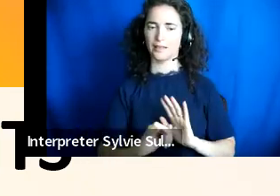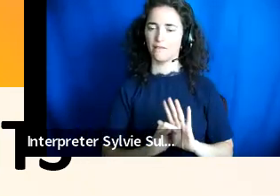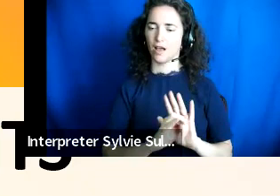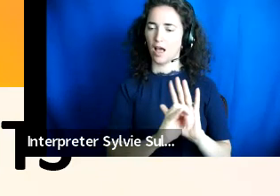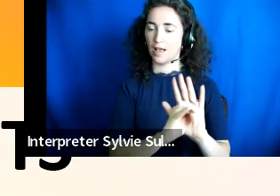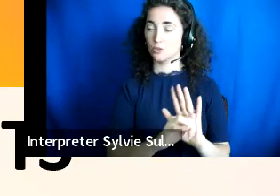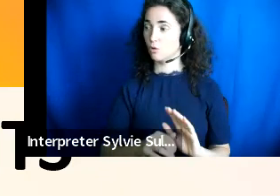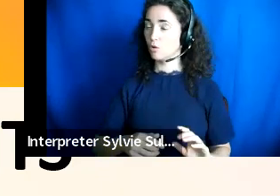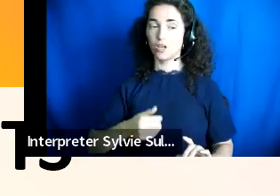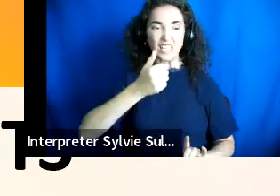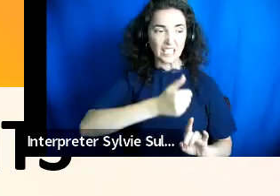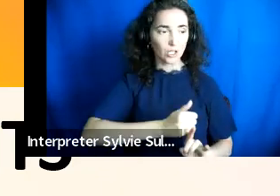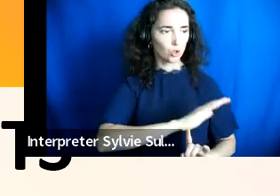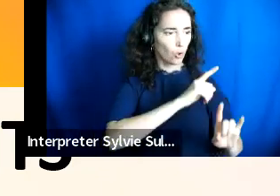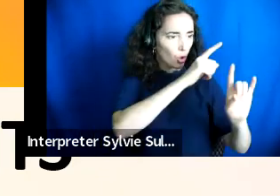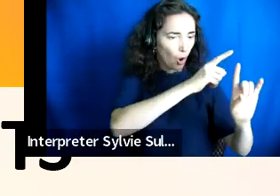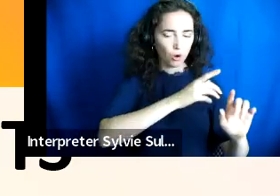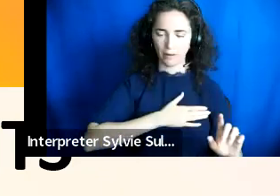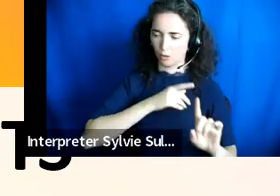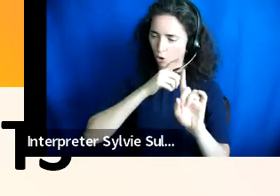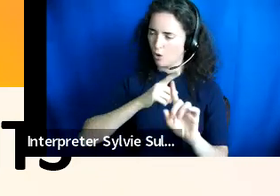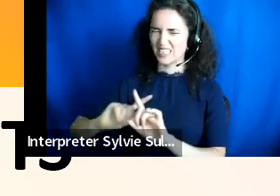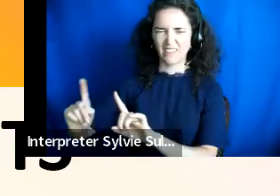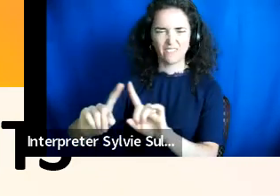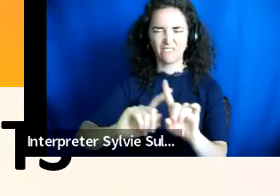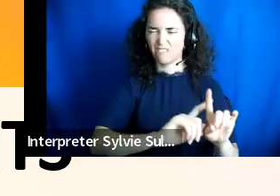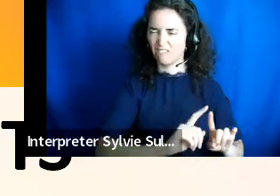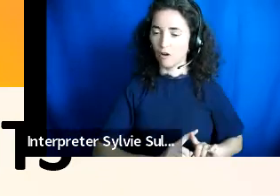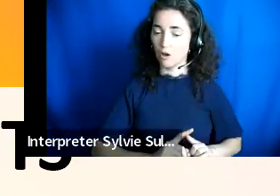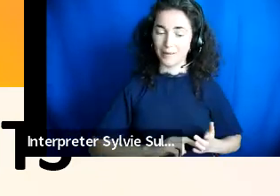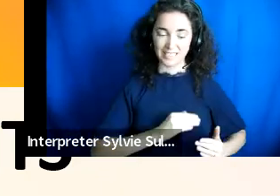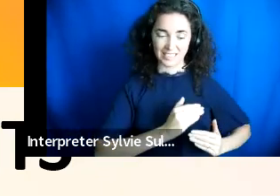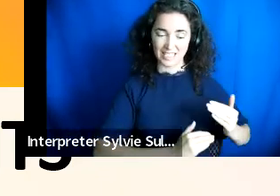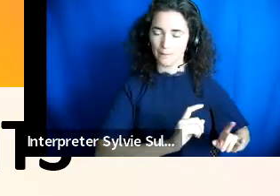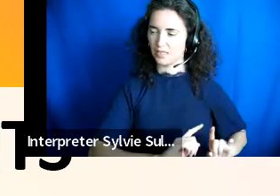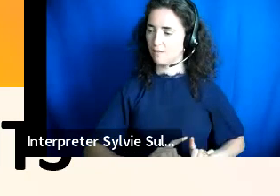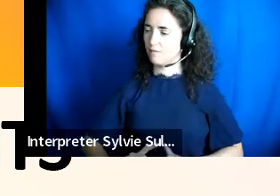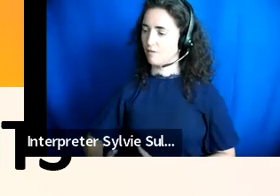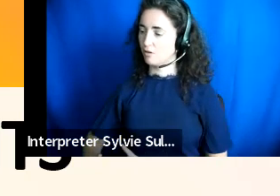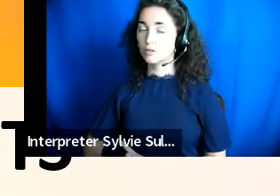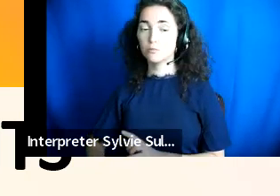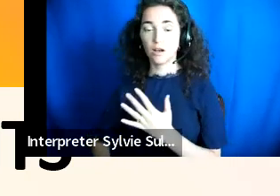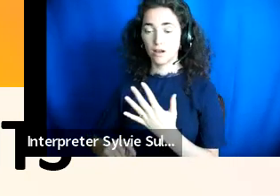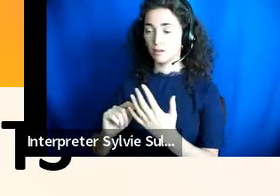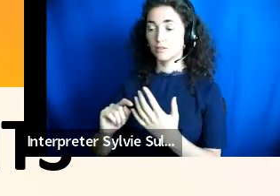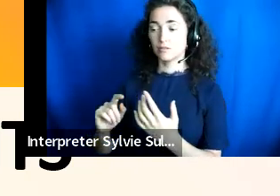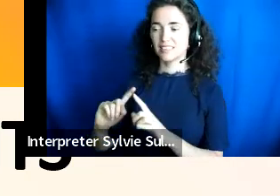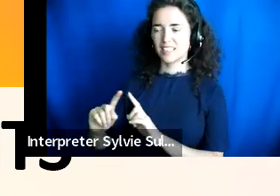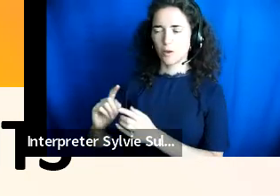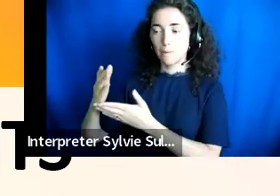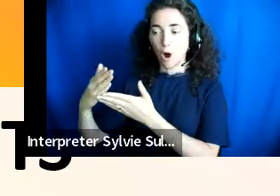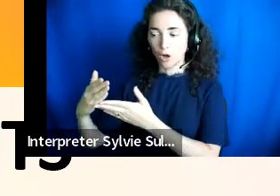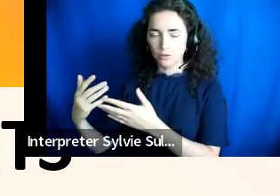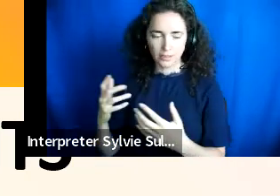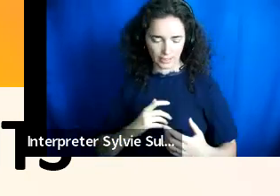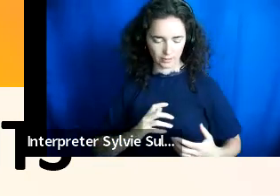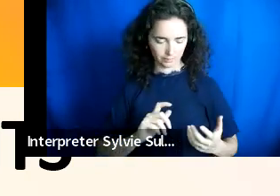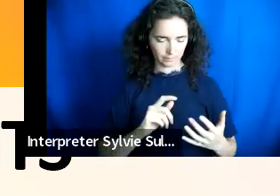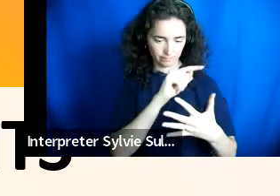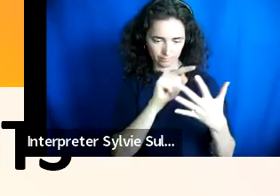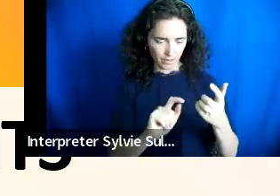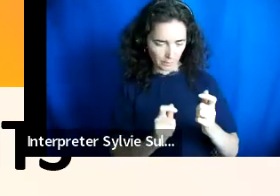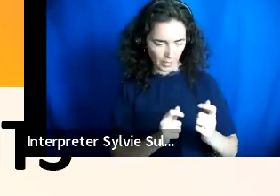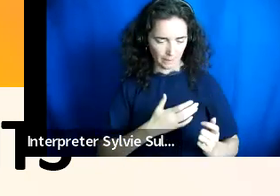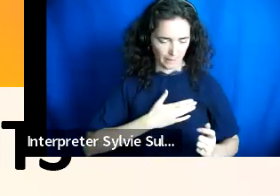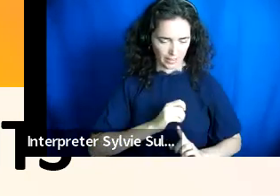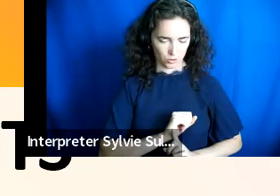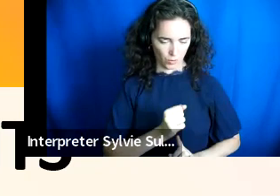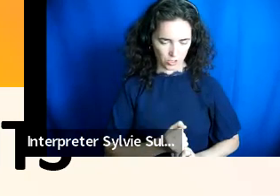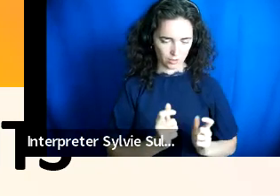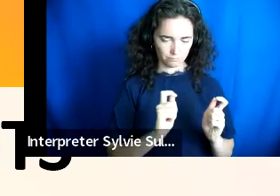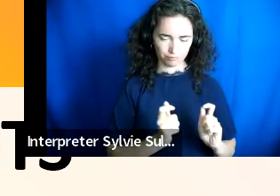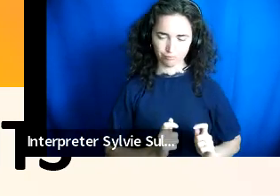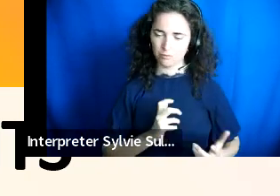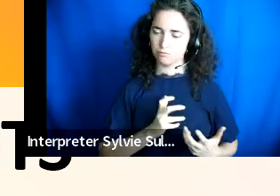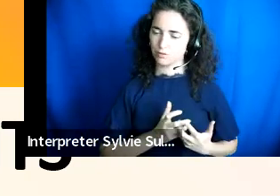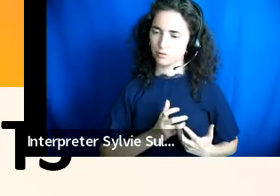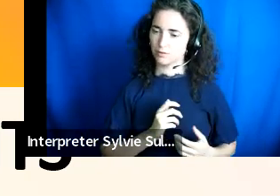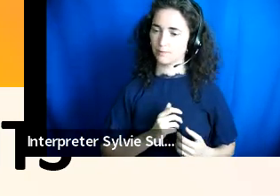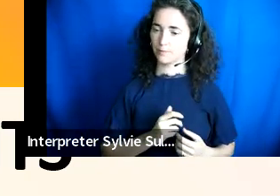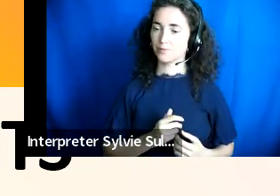Everyone's steps will be different they're all individualized but these components are broad enough and applicable enough to everyone, and they're able to tailor them for their specific situation, and we keep saying that 3 of us keep saying their